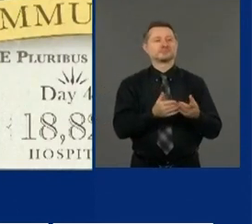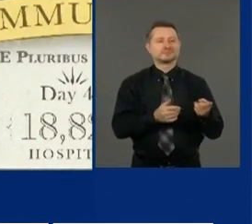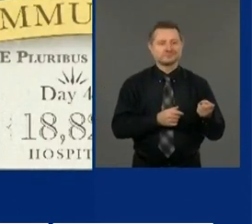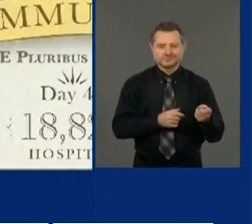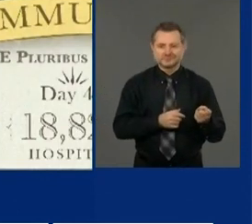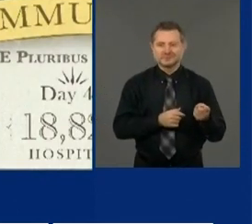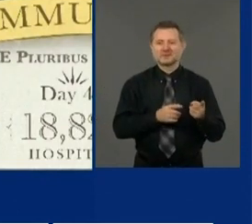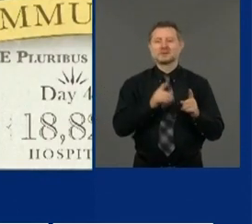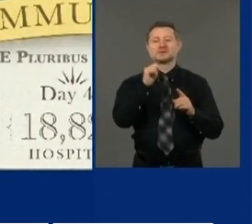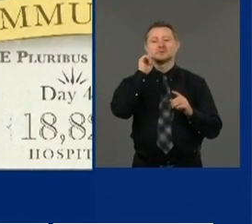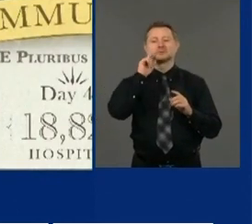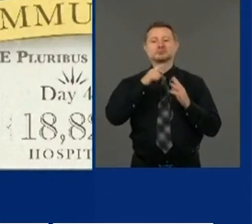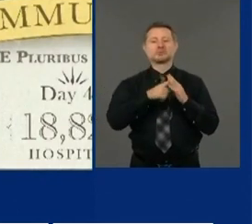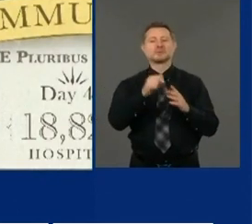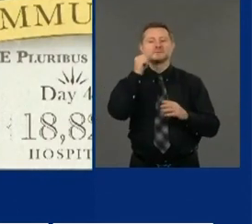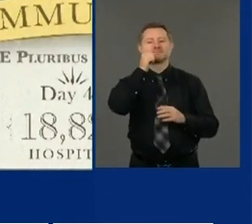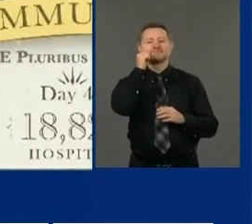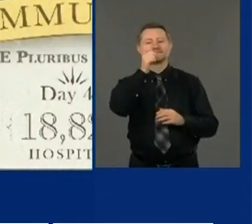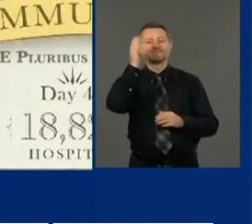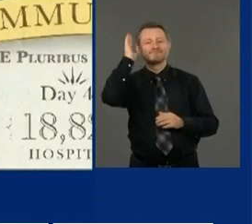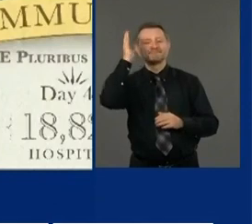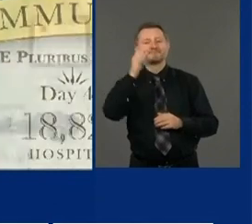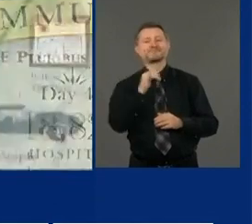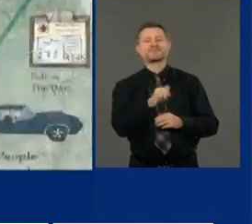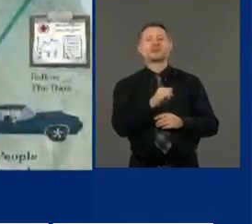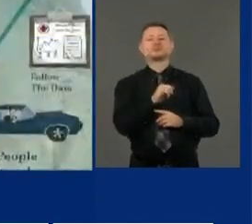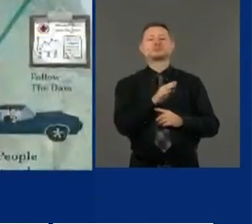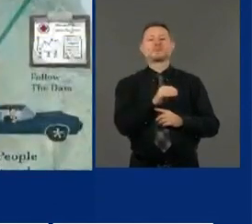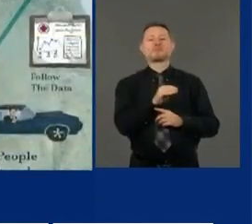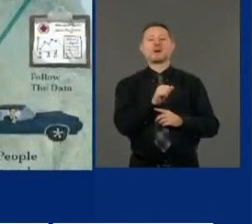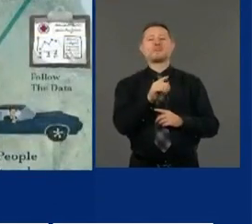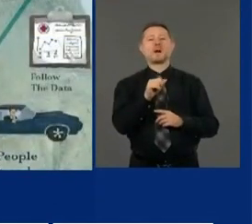BRYAN POSTER. FIRST COMES ON A CRUISE SHIP,